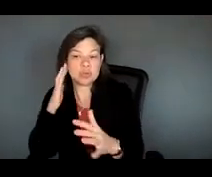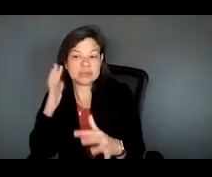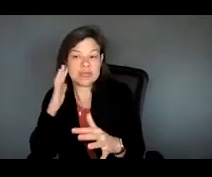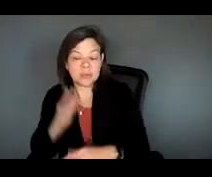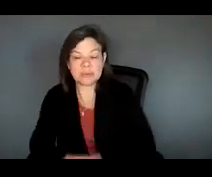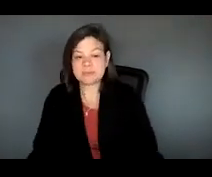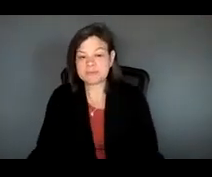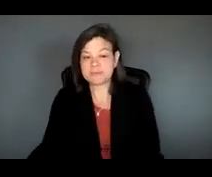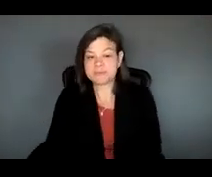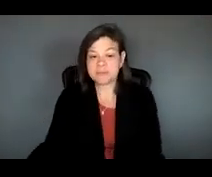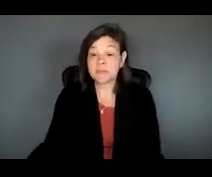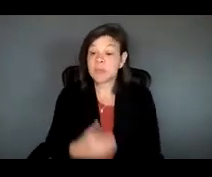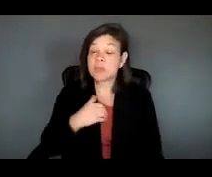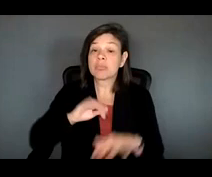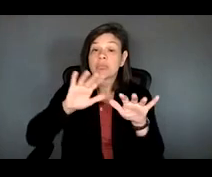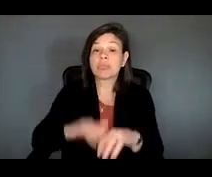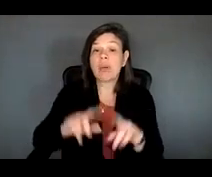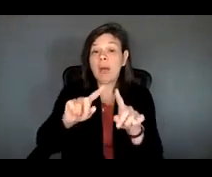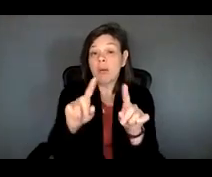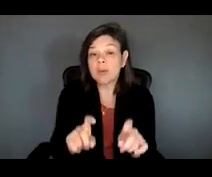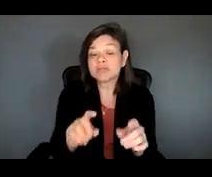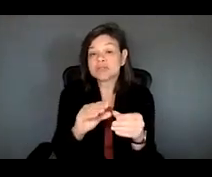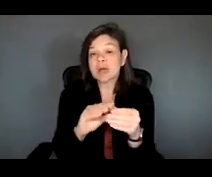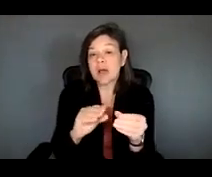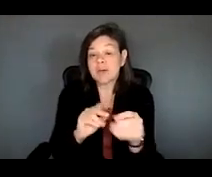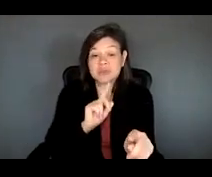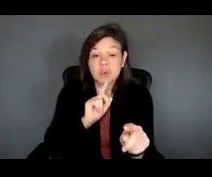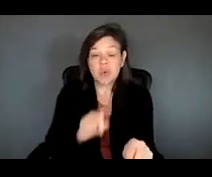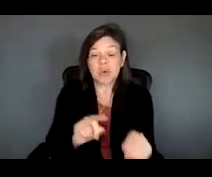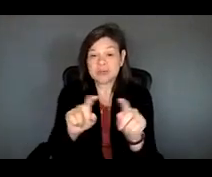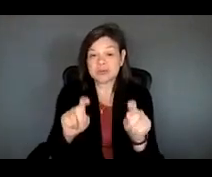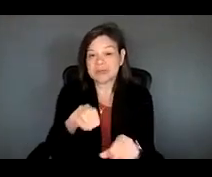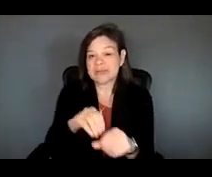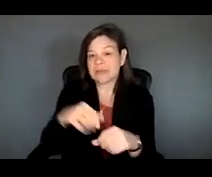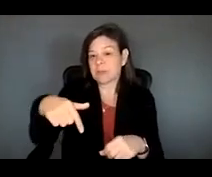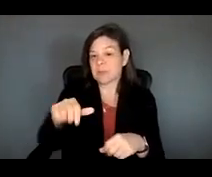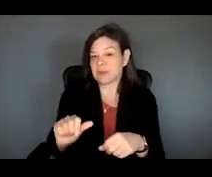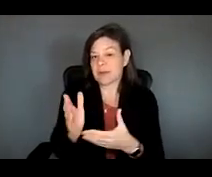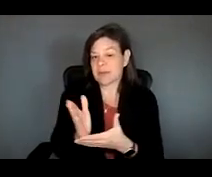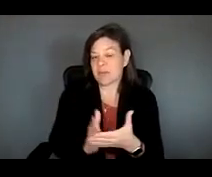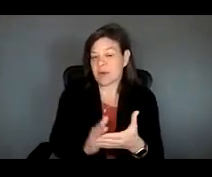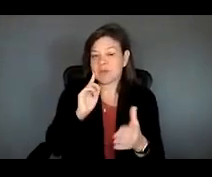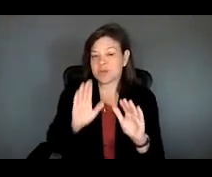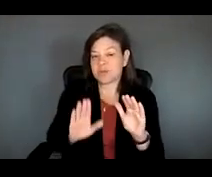You can submit comments, questions, or answers to questions using the Q&A option which you can select from the bottom panel.